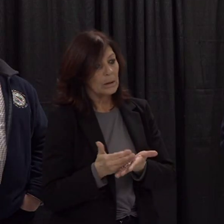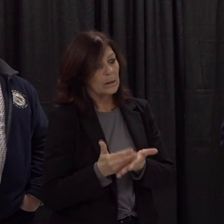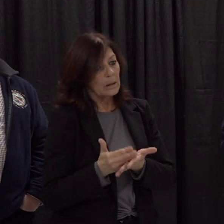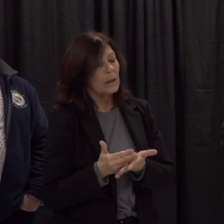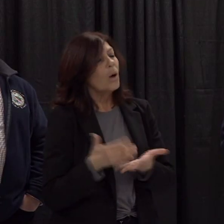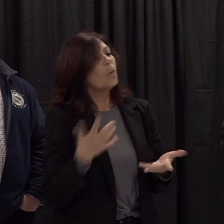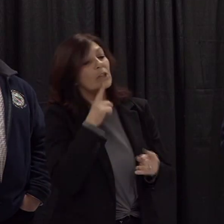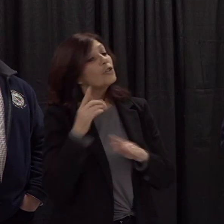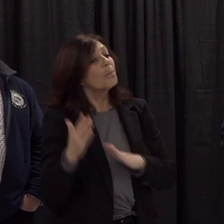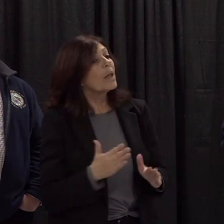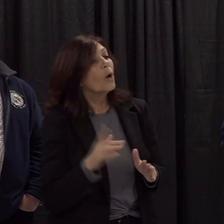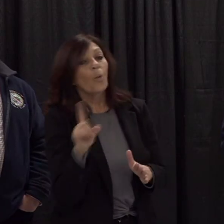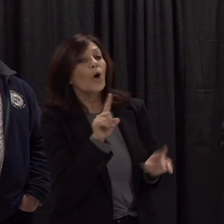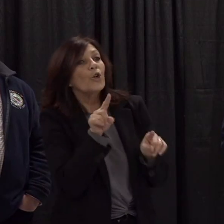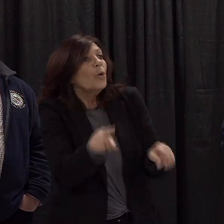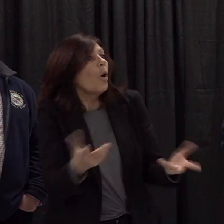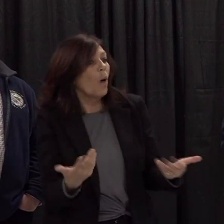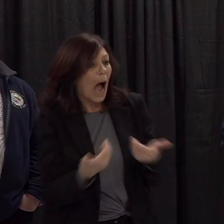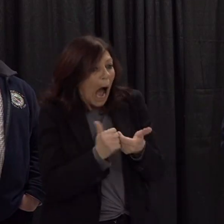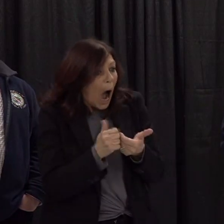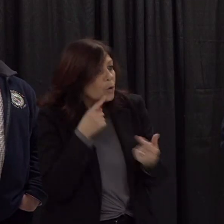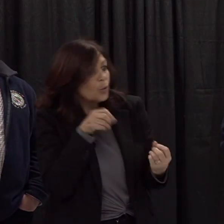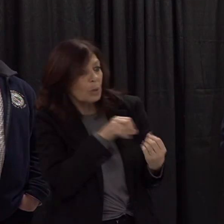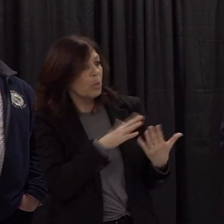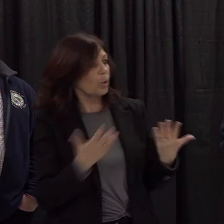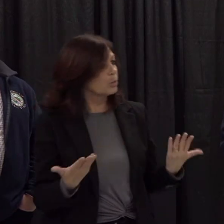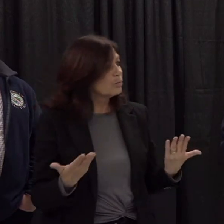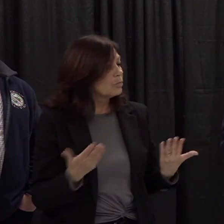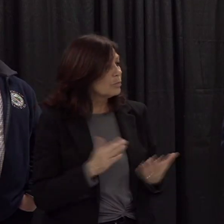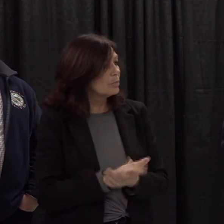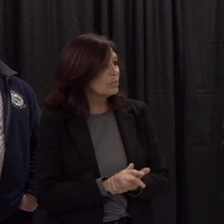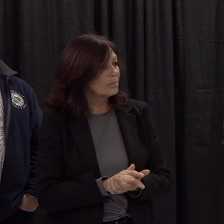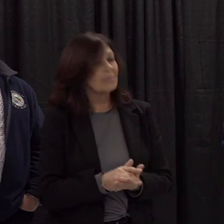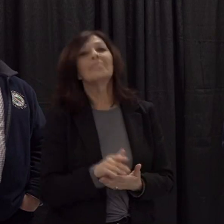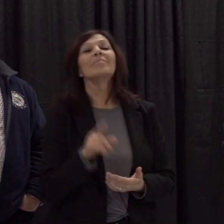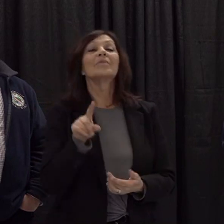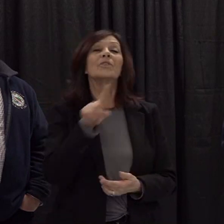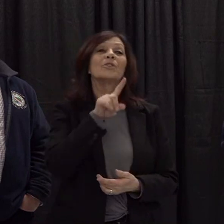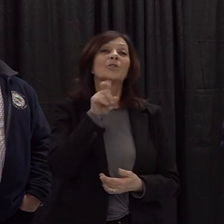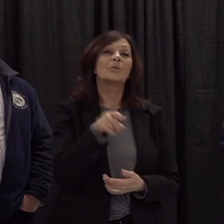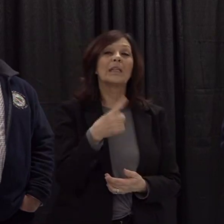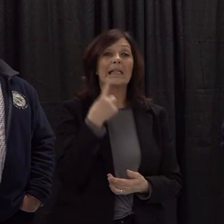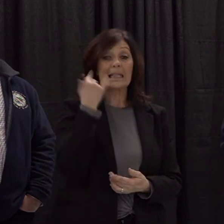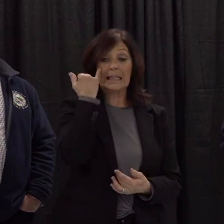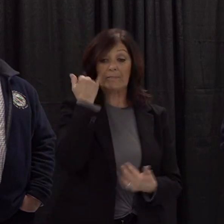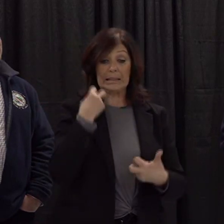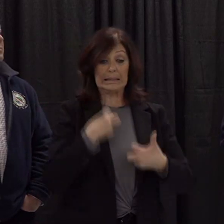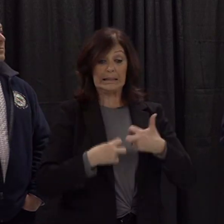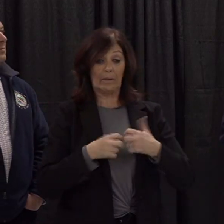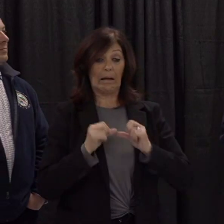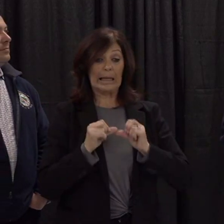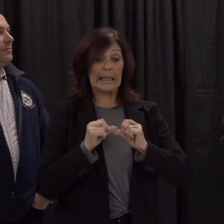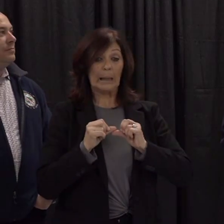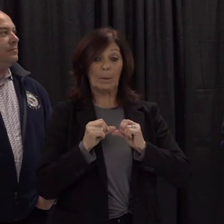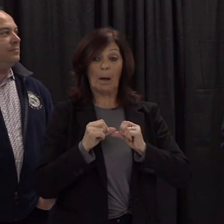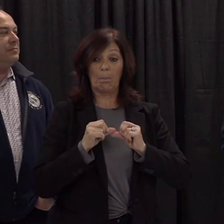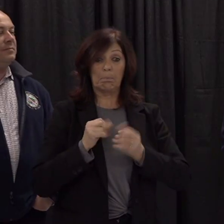the plan of attack? Where do you go from here? How do you approach this sort of situation? The question was it's if it's difficult to keeping up with this level of snow,